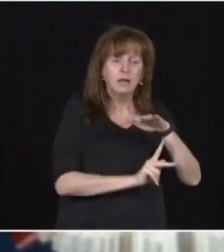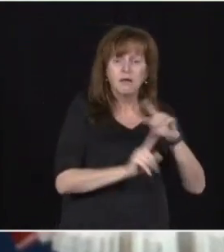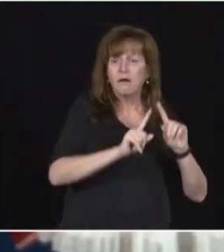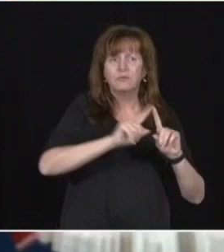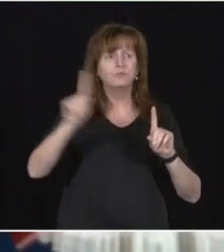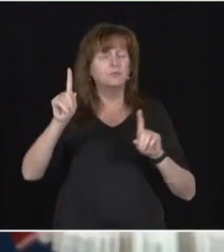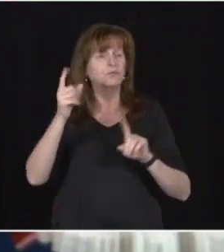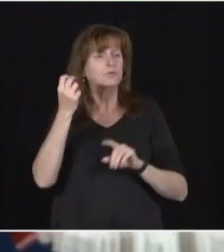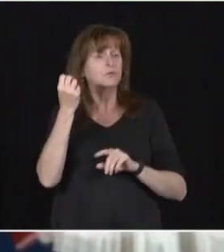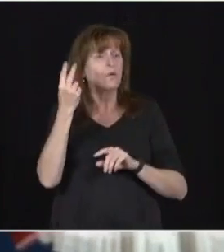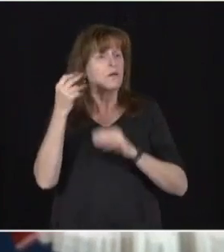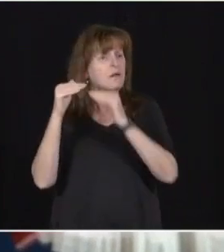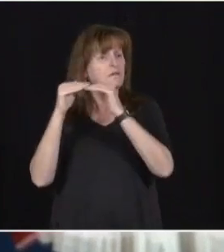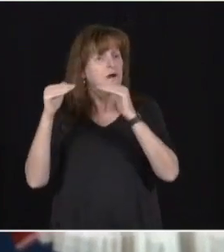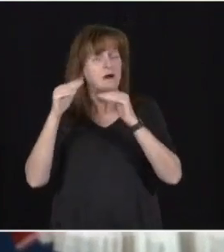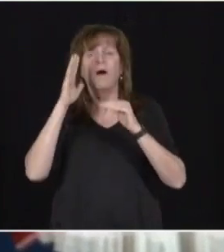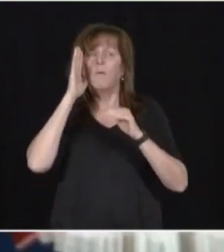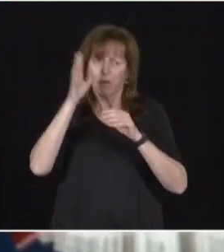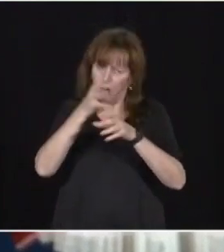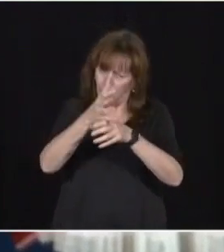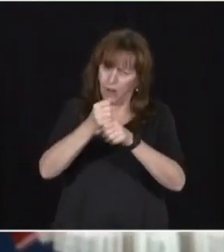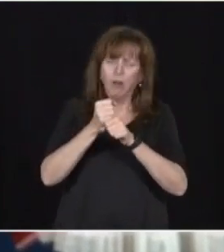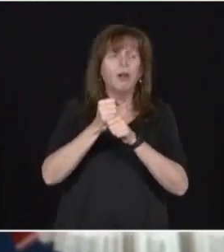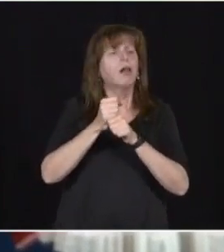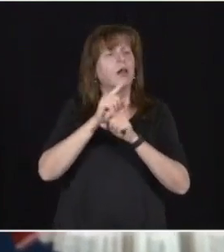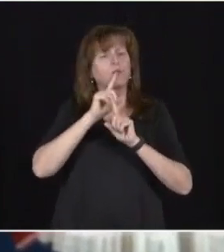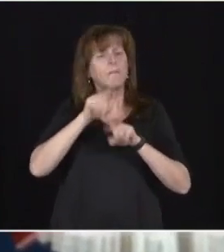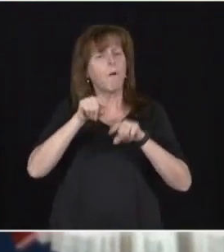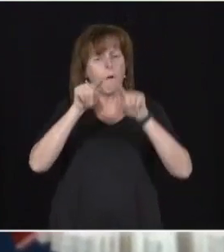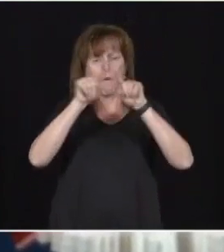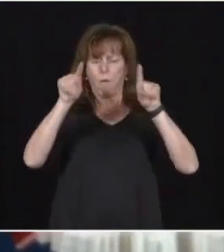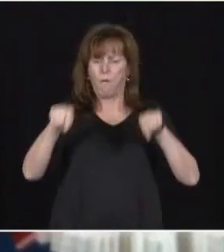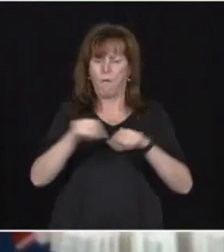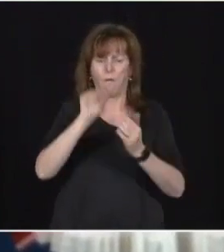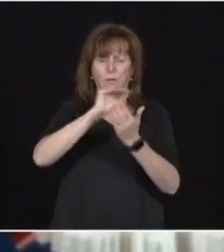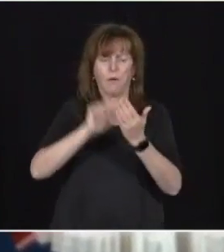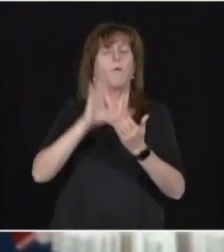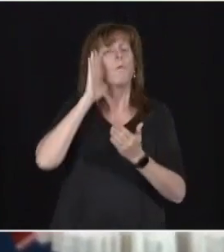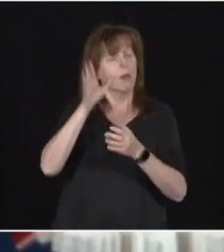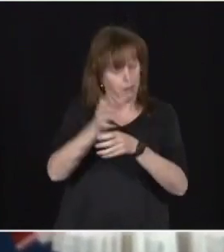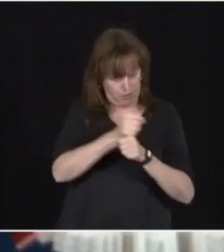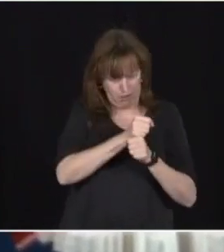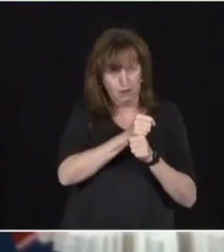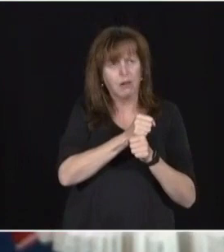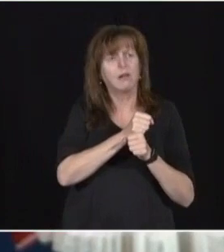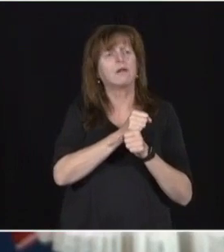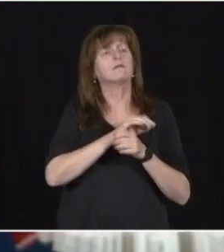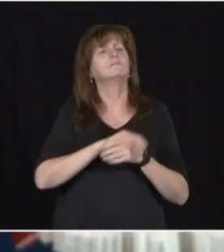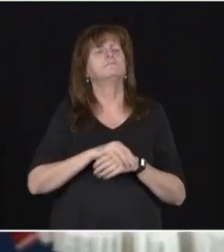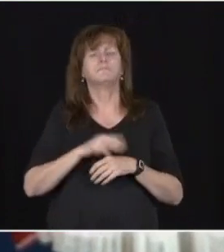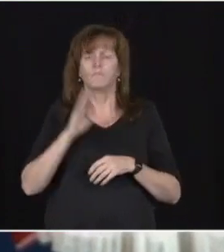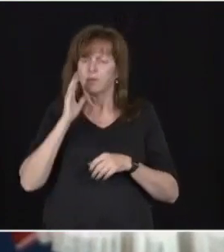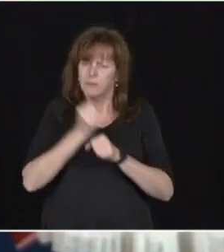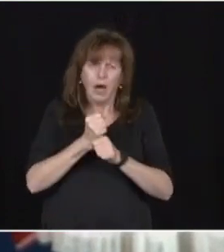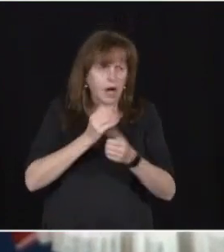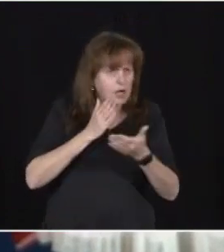will see will receive report cards. We will make sure that